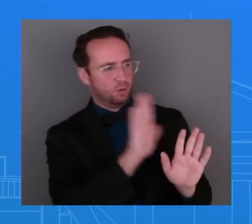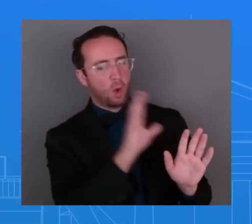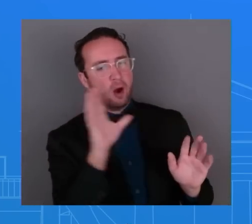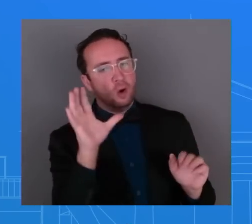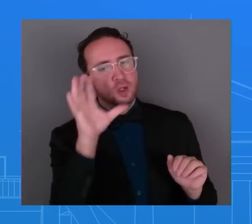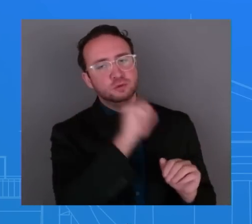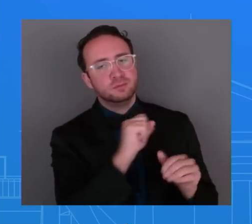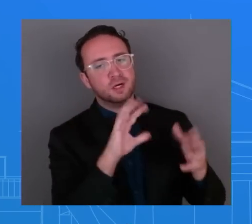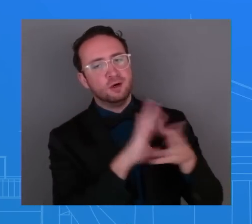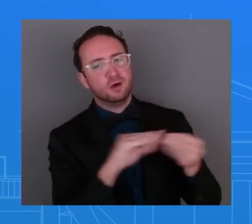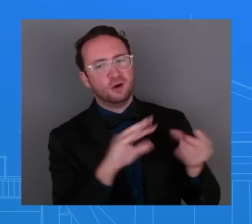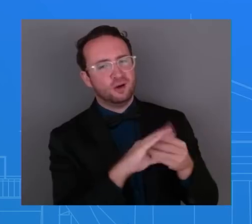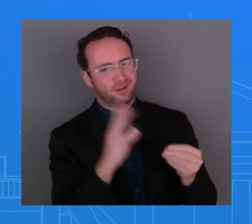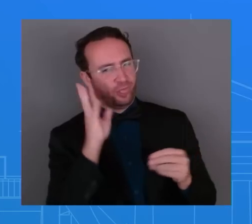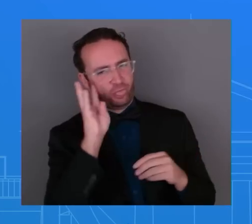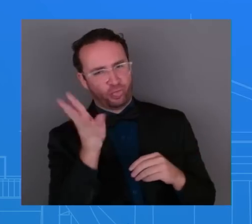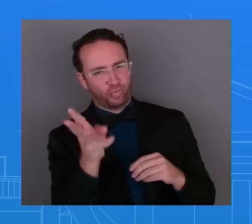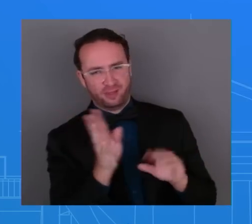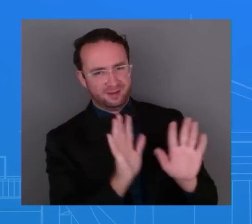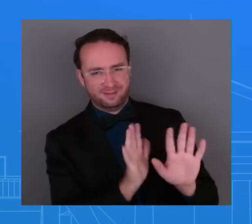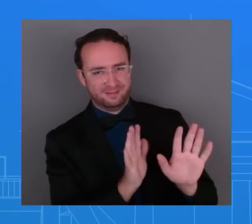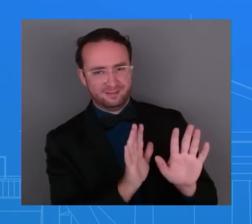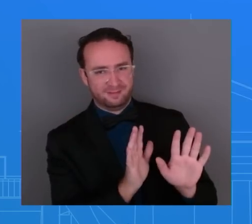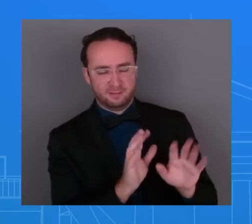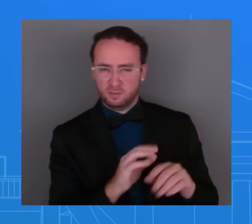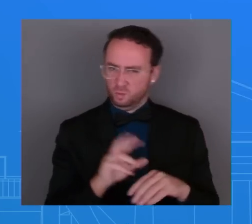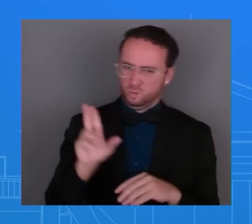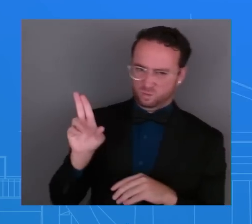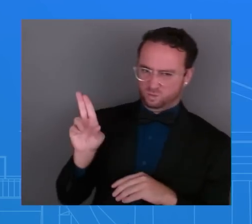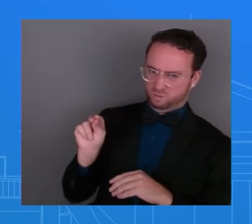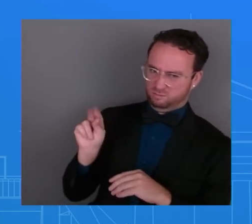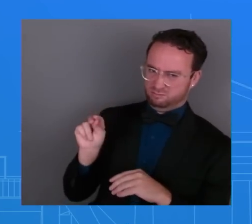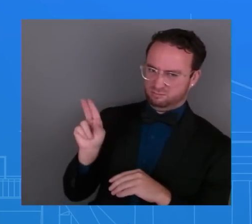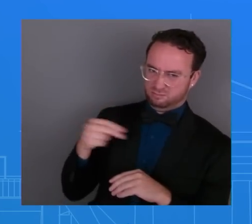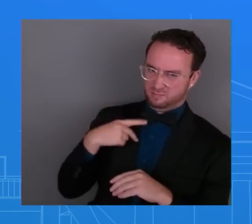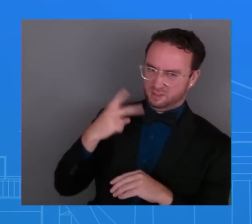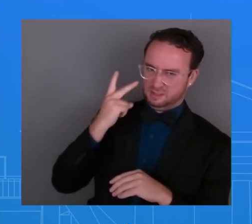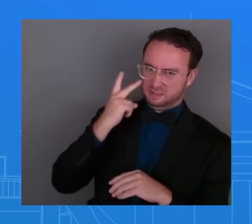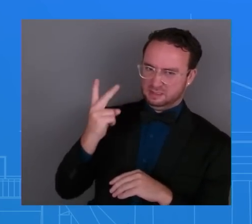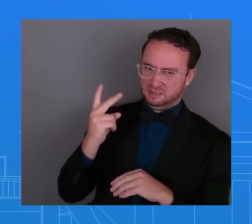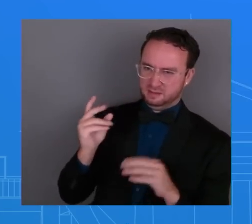The Press: -- a good job -- Ms. Jean-Pierre: We -- but we -- The Press: -- why do they need any more border agents? Ms. Jean-Pierre: We both believe that. The president does want more Border Patrol agents.